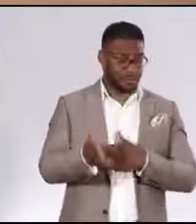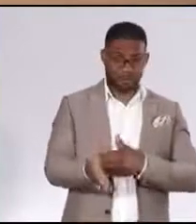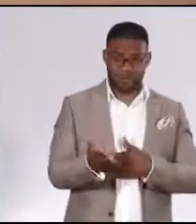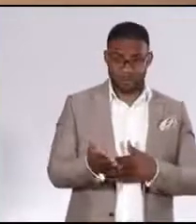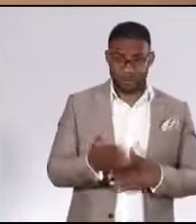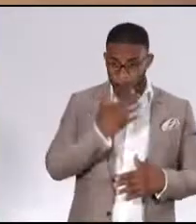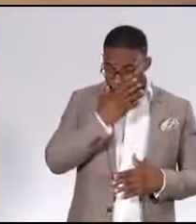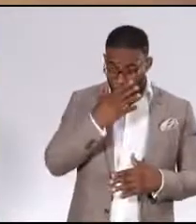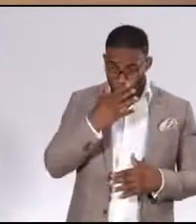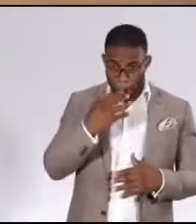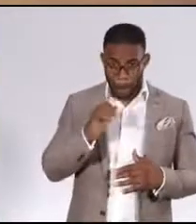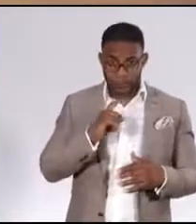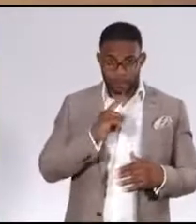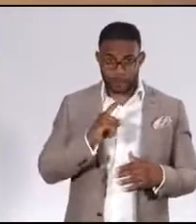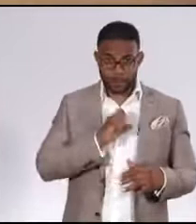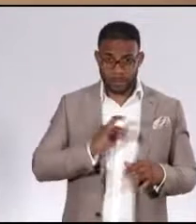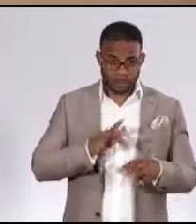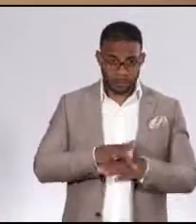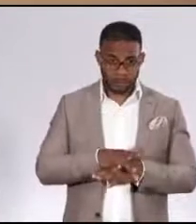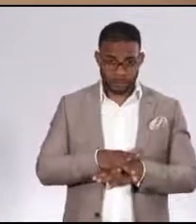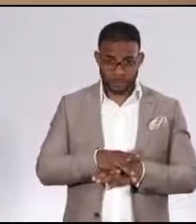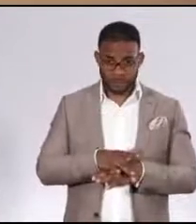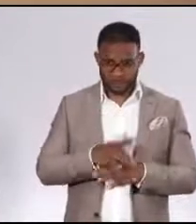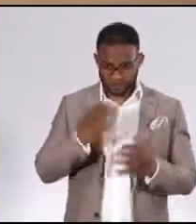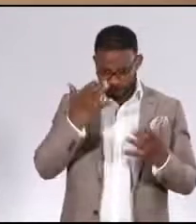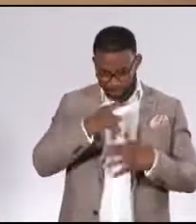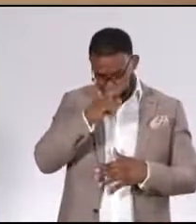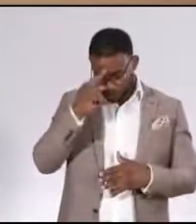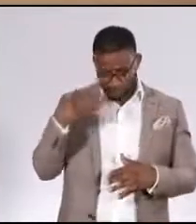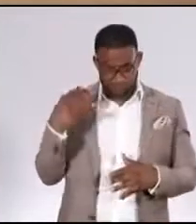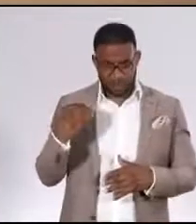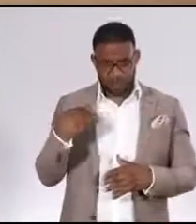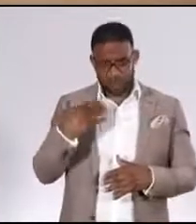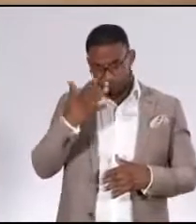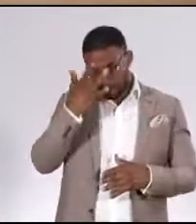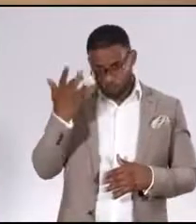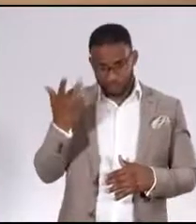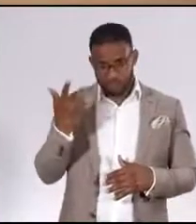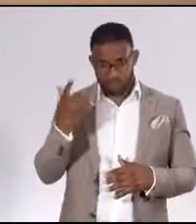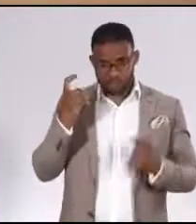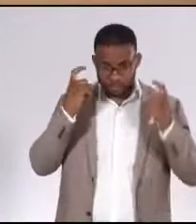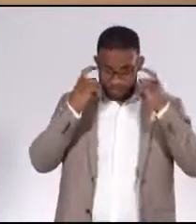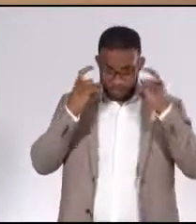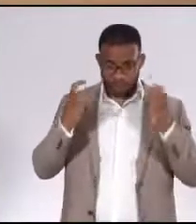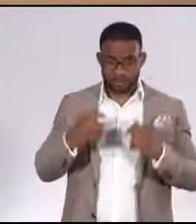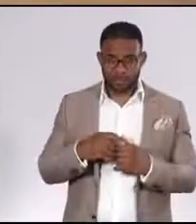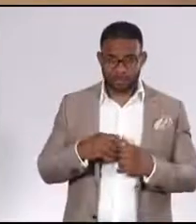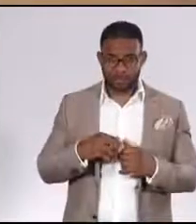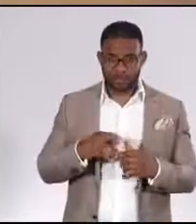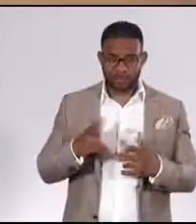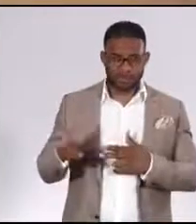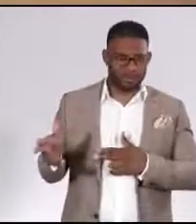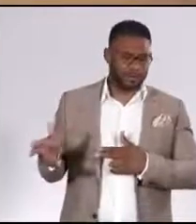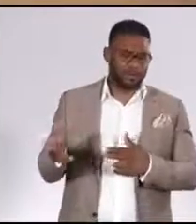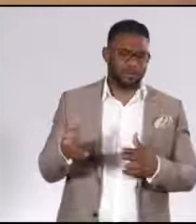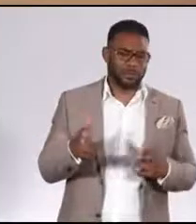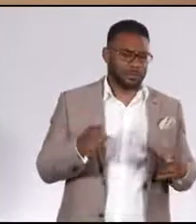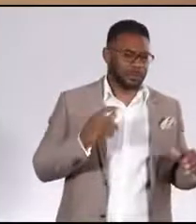and It being super early and pitch black outside. We forgot our ear plugs. The rifles we were using were very powerful.